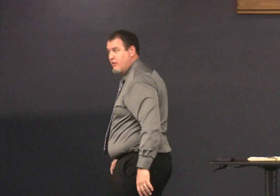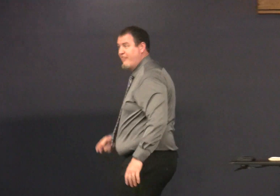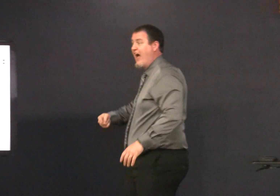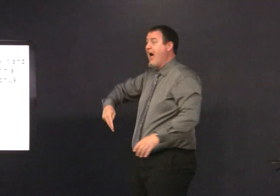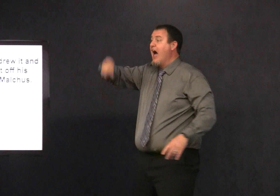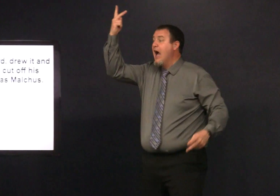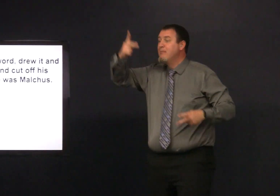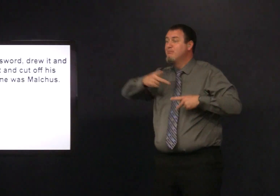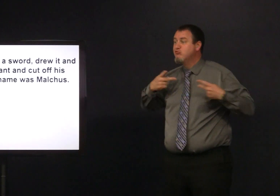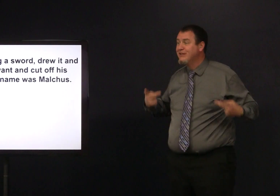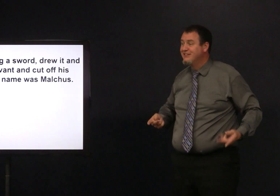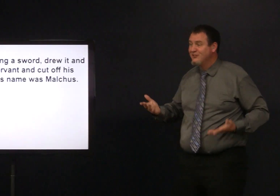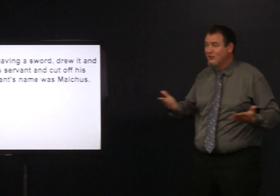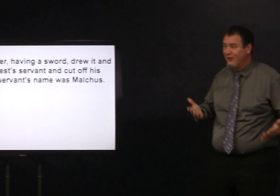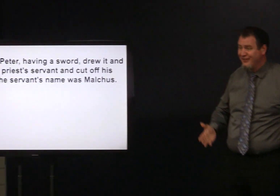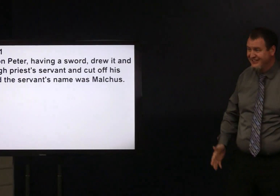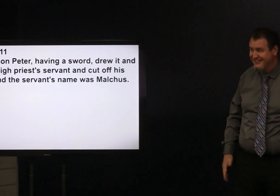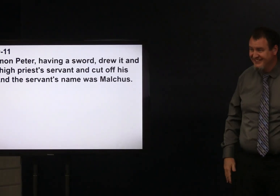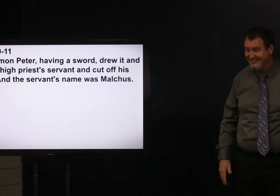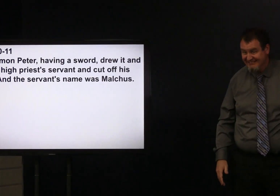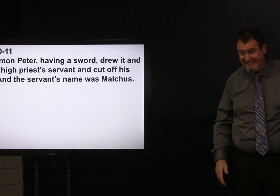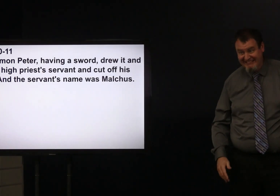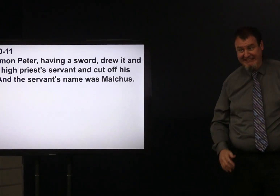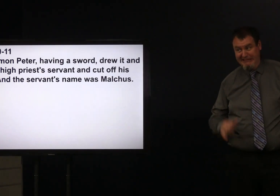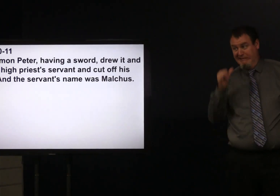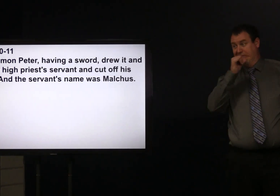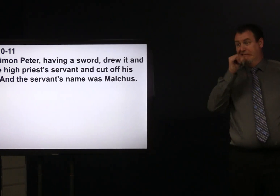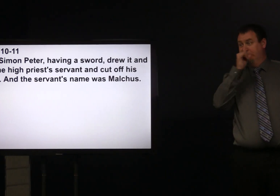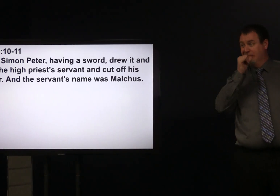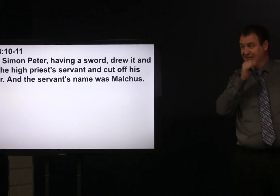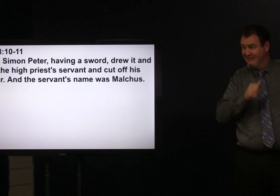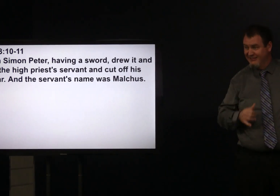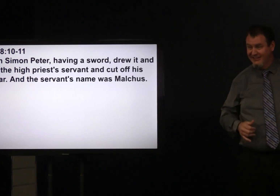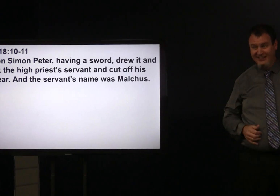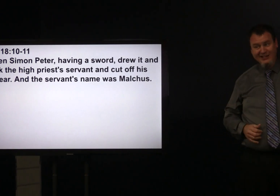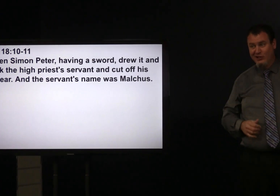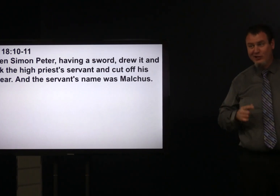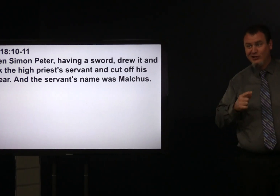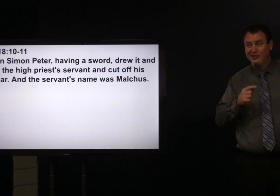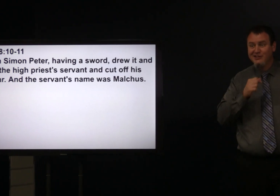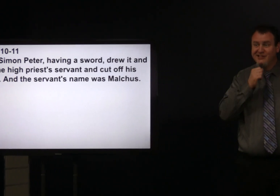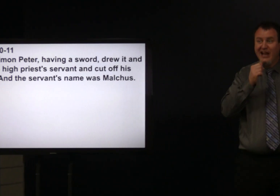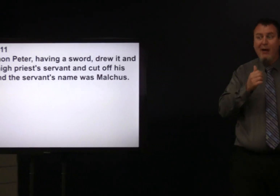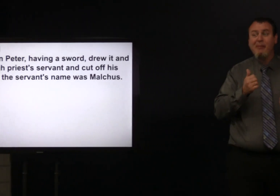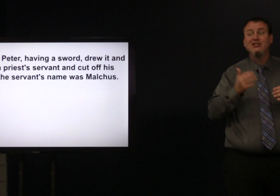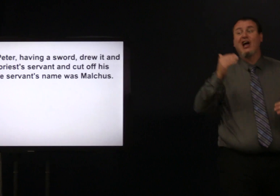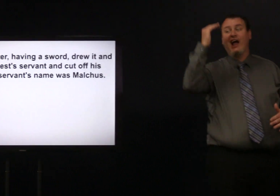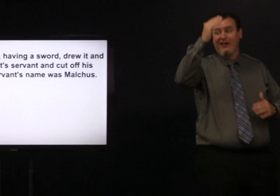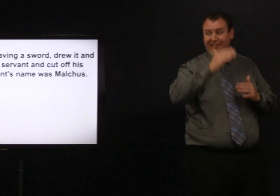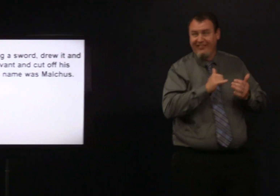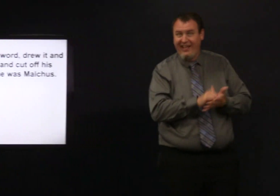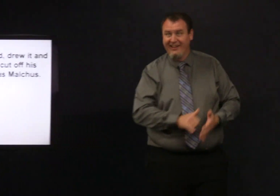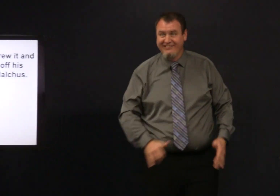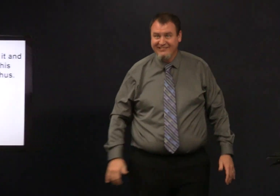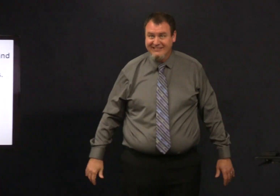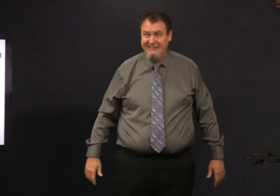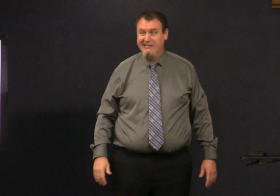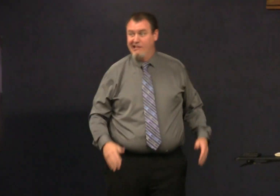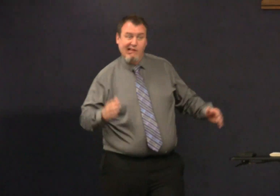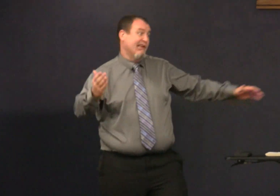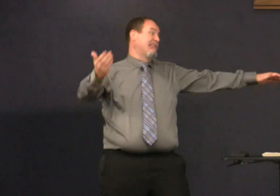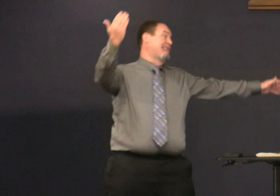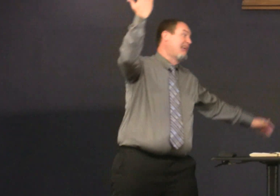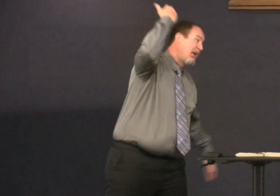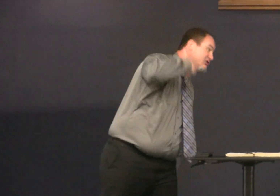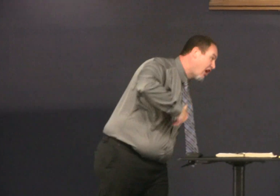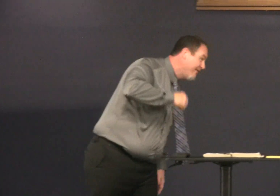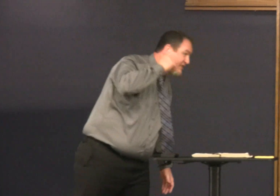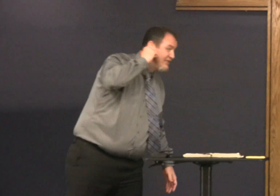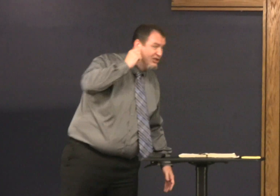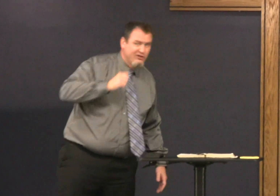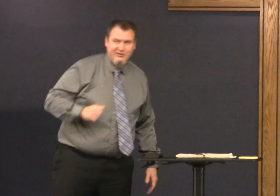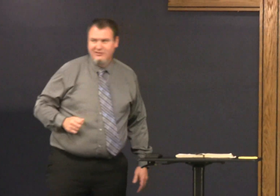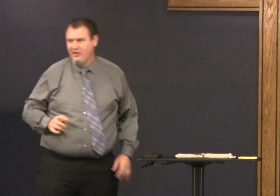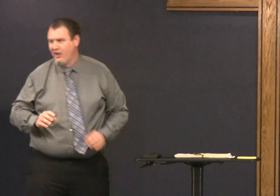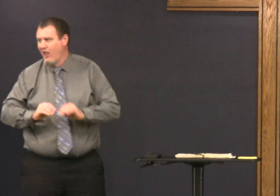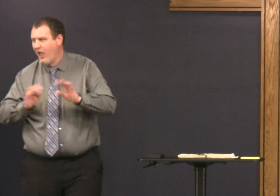the group that had come he strikes at the high priest servant and he cut off his ear